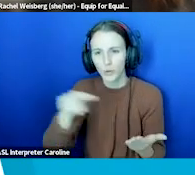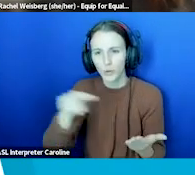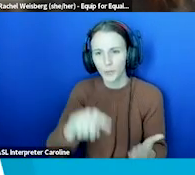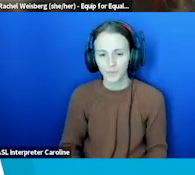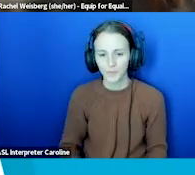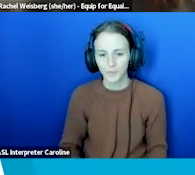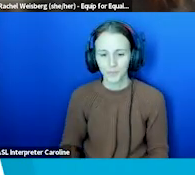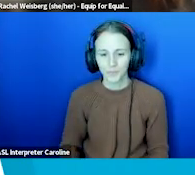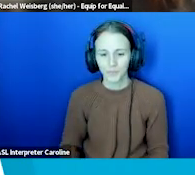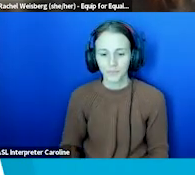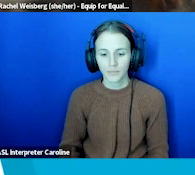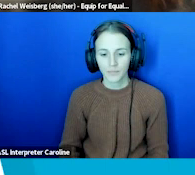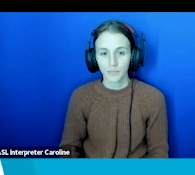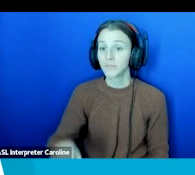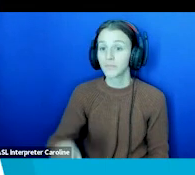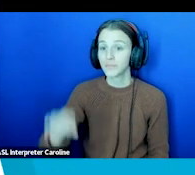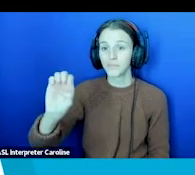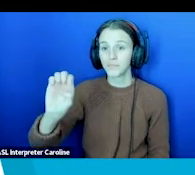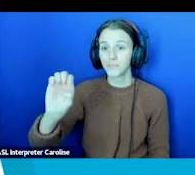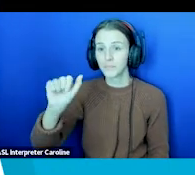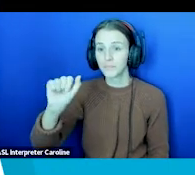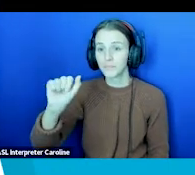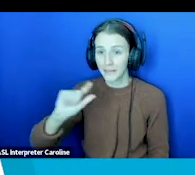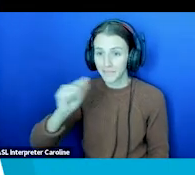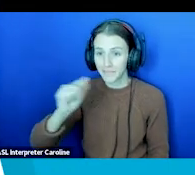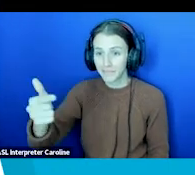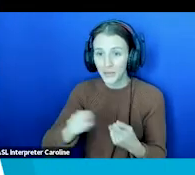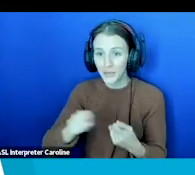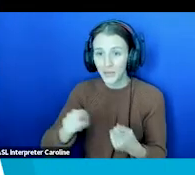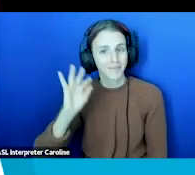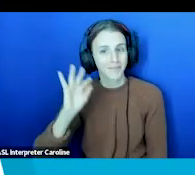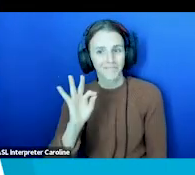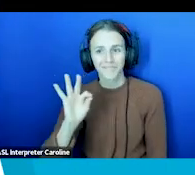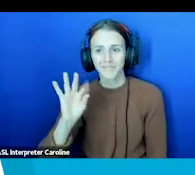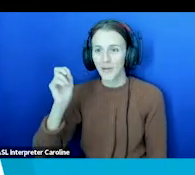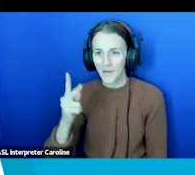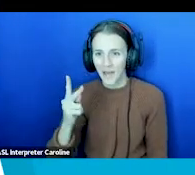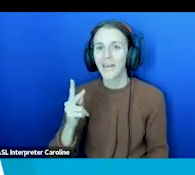TODAY'S PRESENTATION SO THERE ARE LINKS FOR YOU.